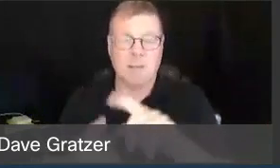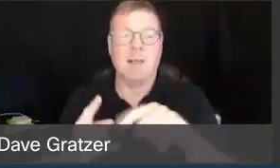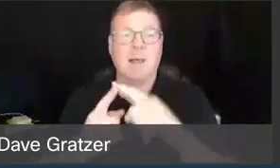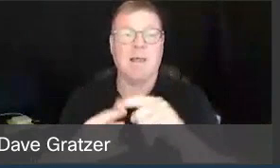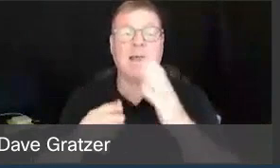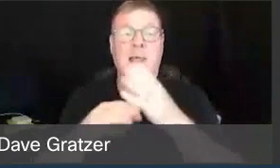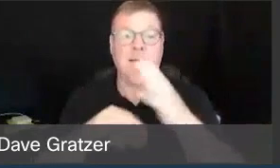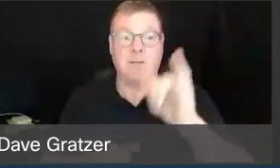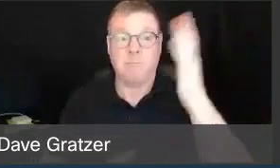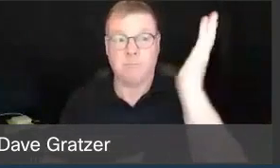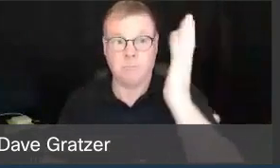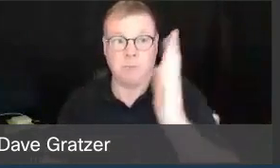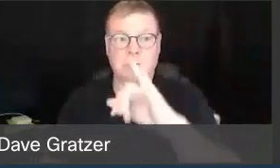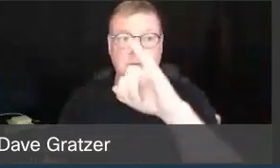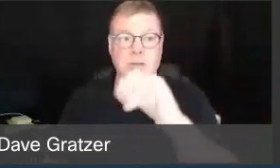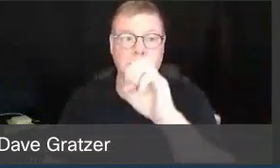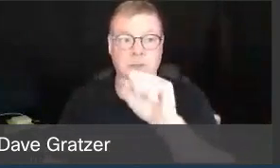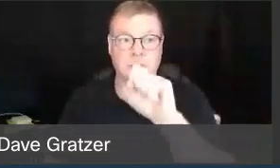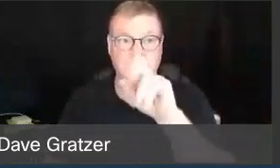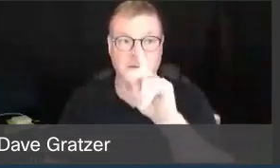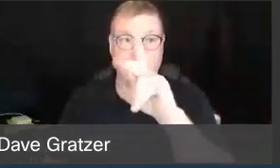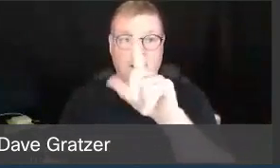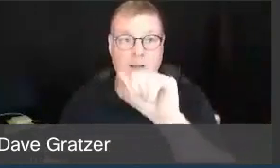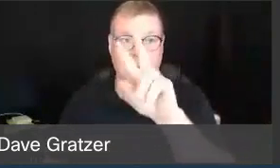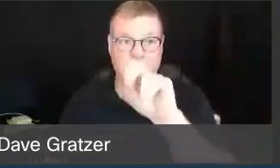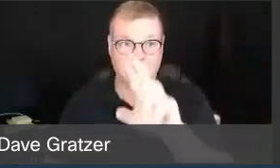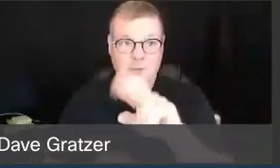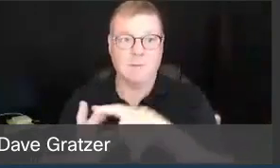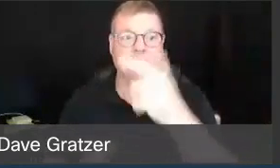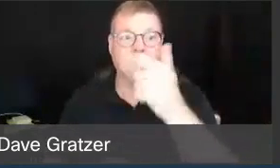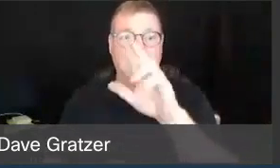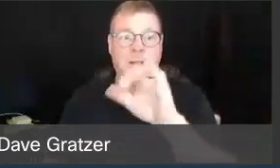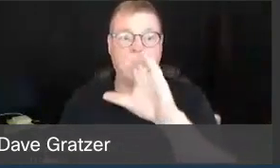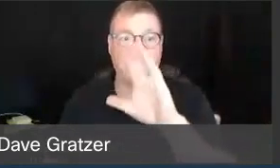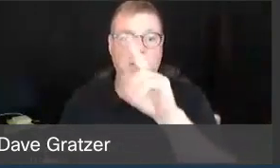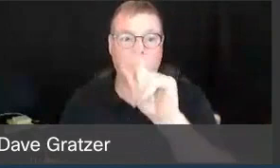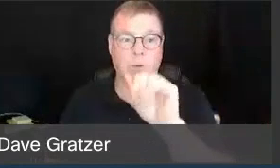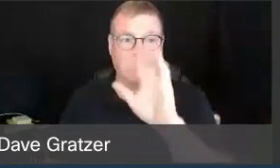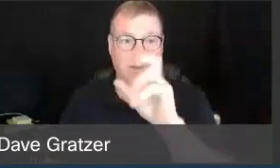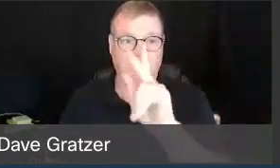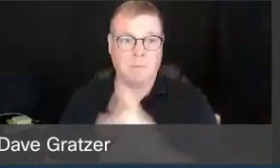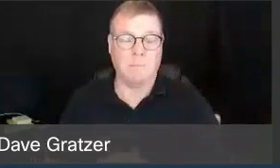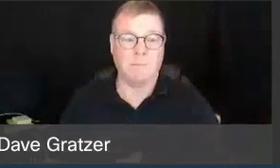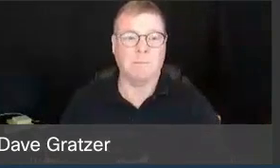by the presentations from doctors, Jessica Klaver and Gary Cuddeback will follow. And